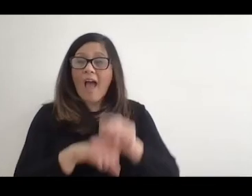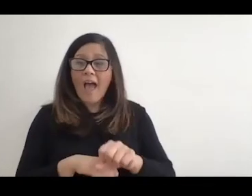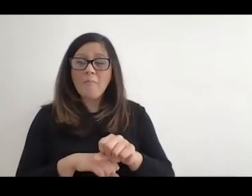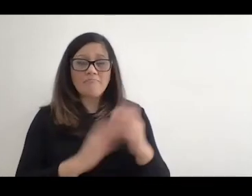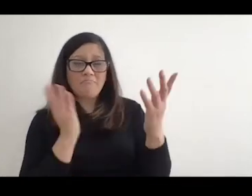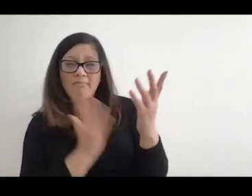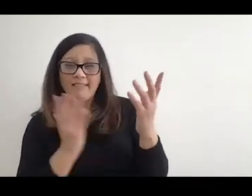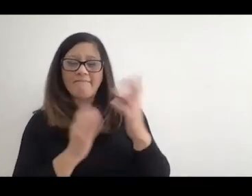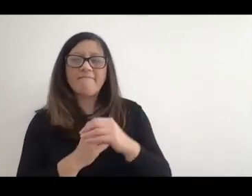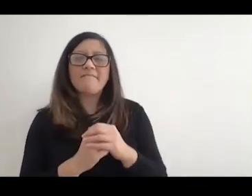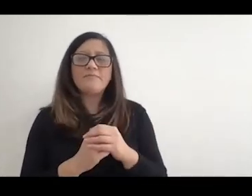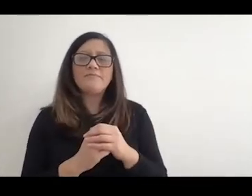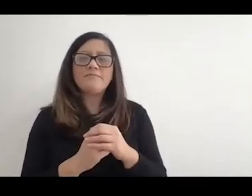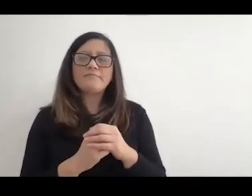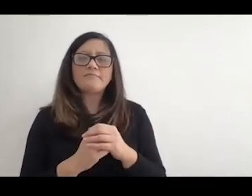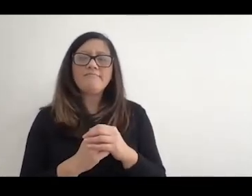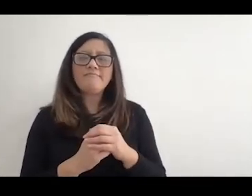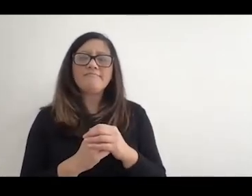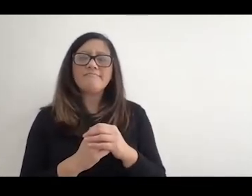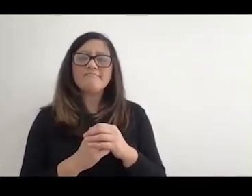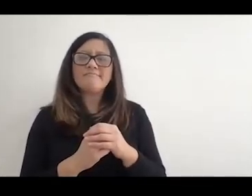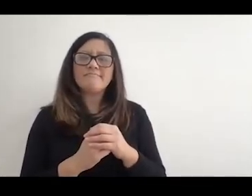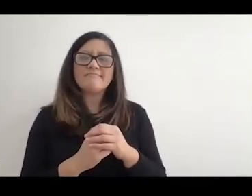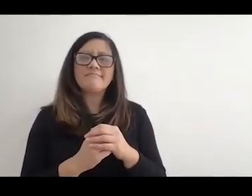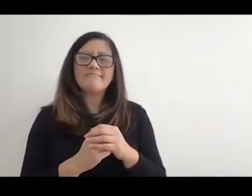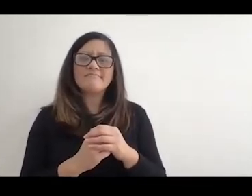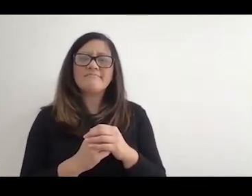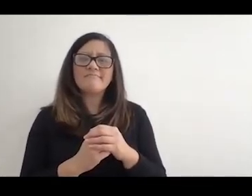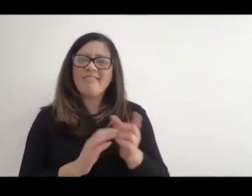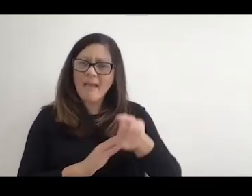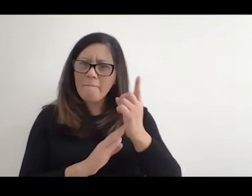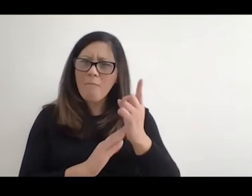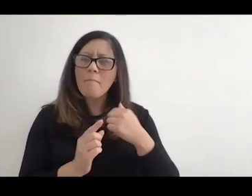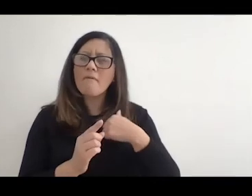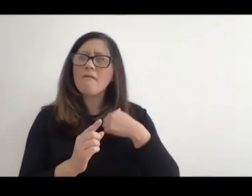That's when I discovered that. Even though I knew her husband